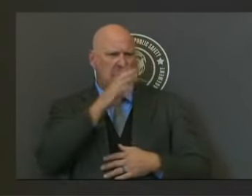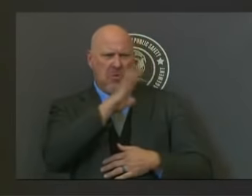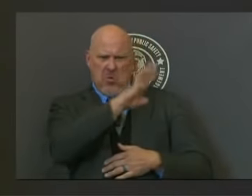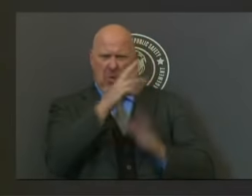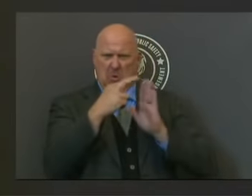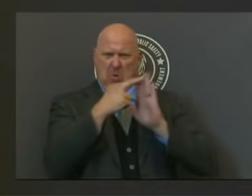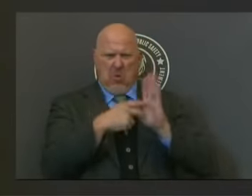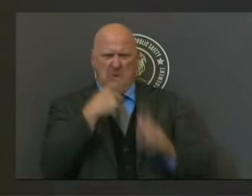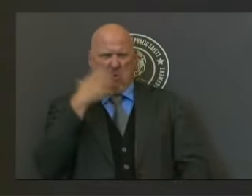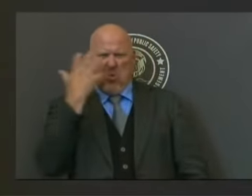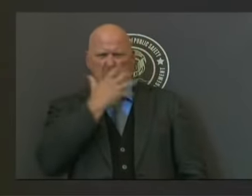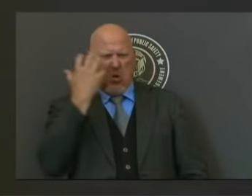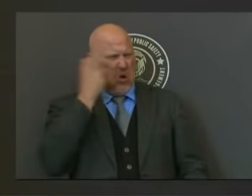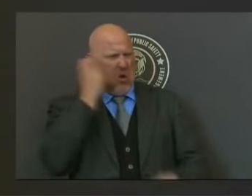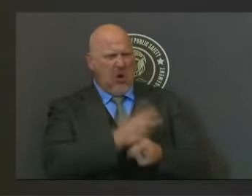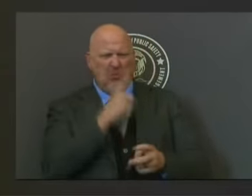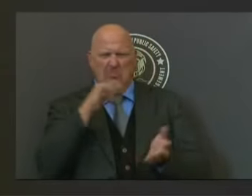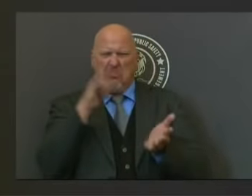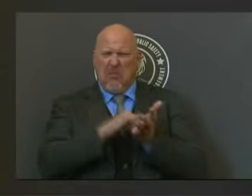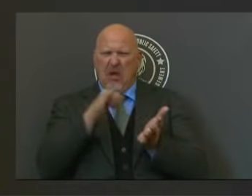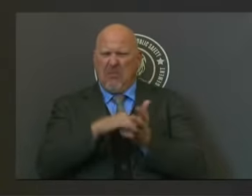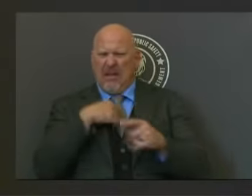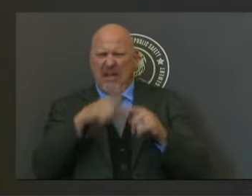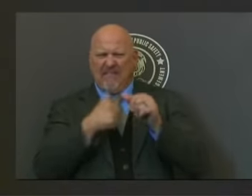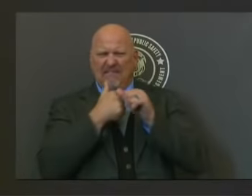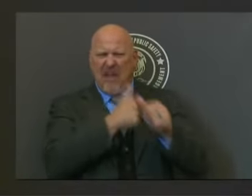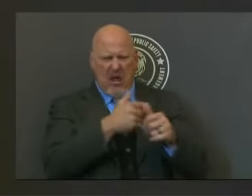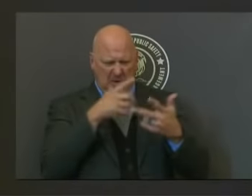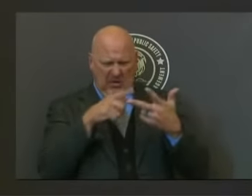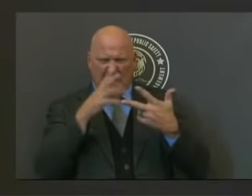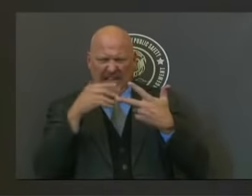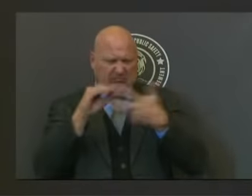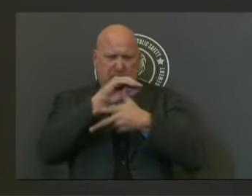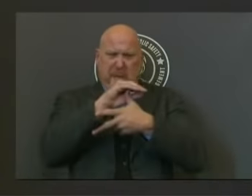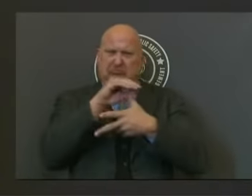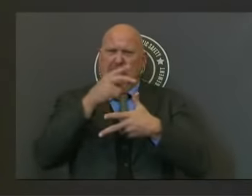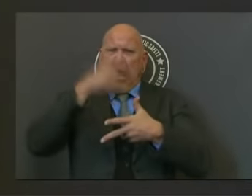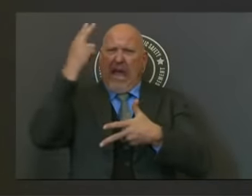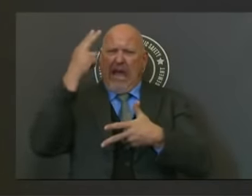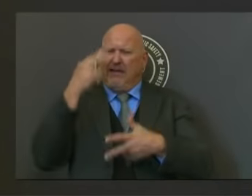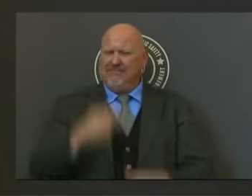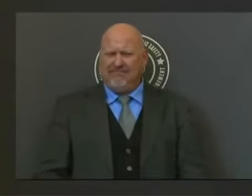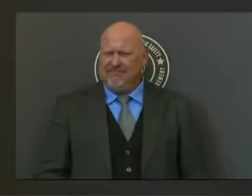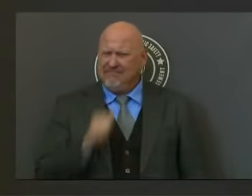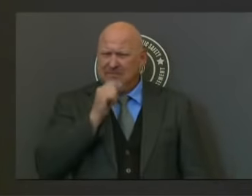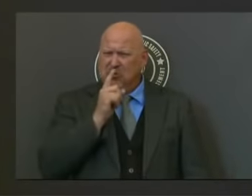able to reach those levels and